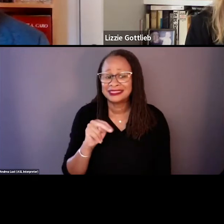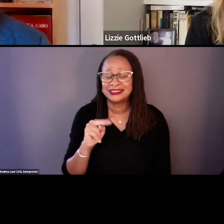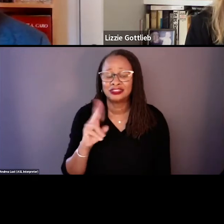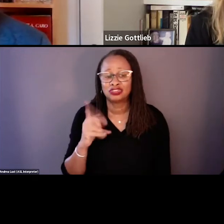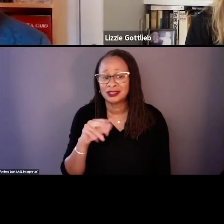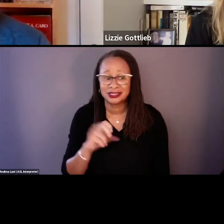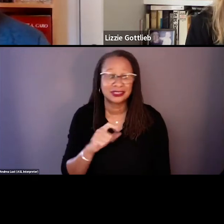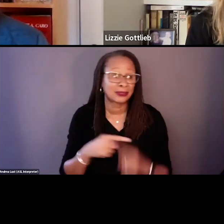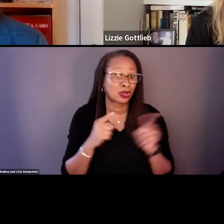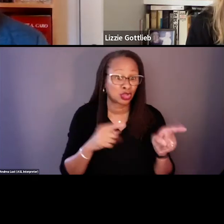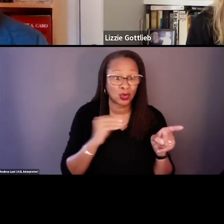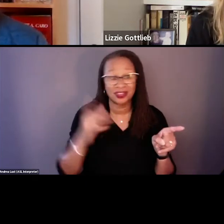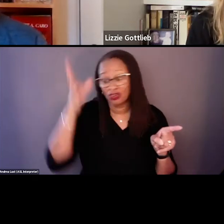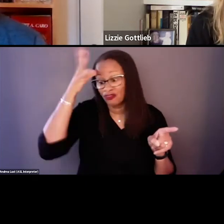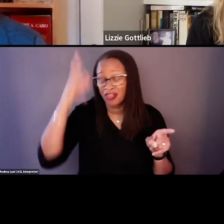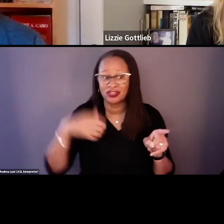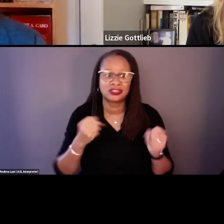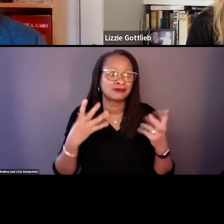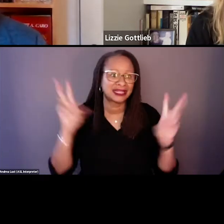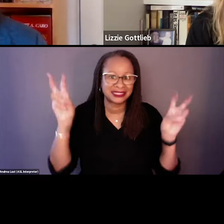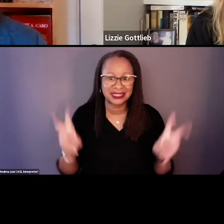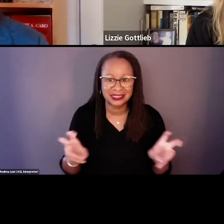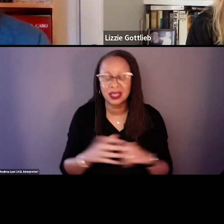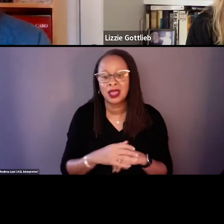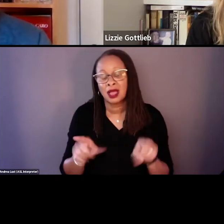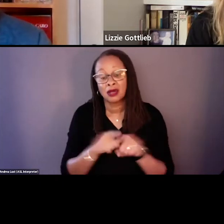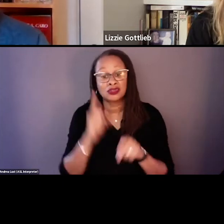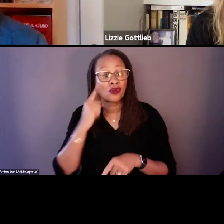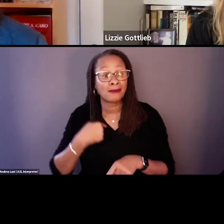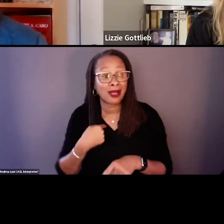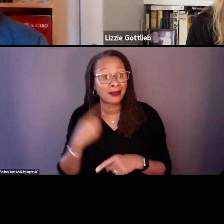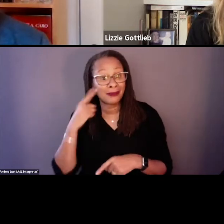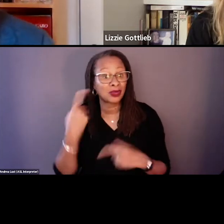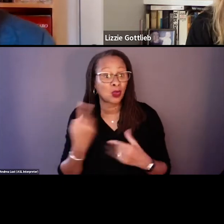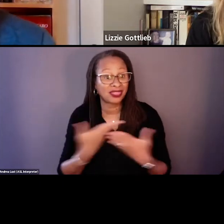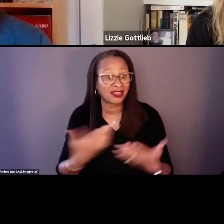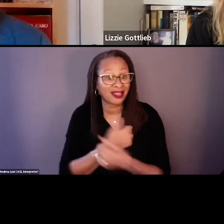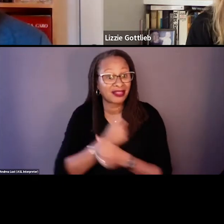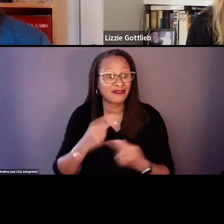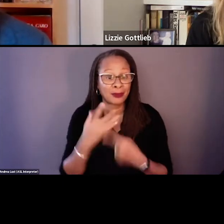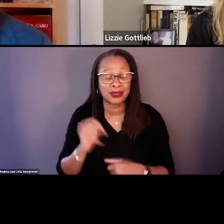and it's about you and your father. It's about it- I mean, and also to me, to my mind, one of the things I love about it is that it seems like you